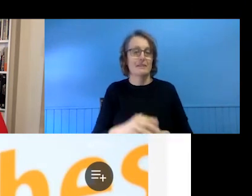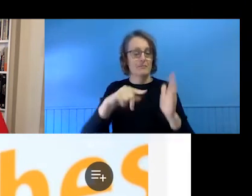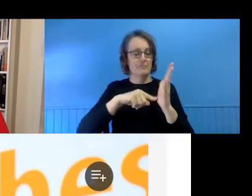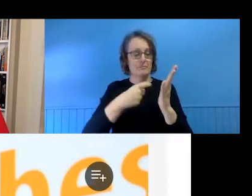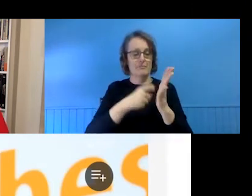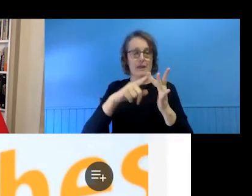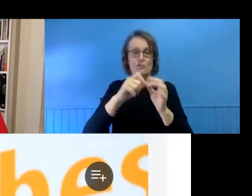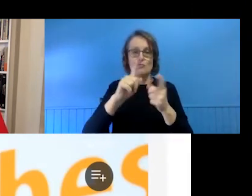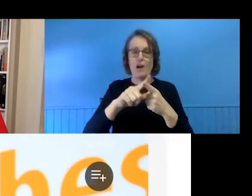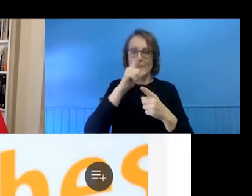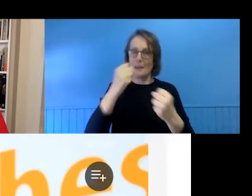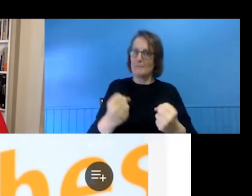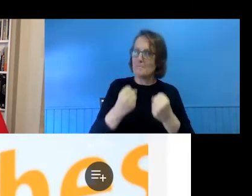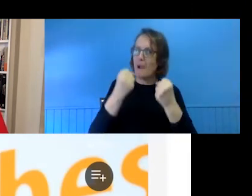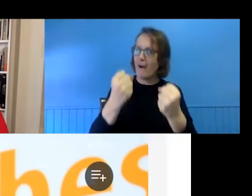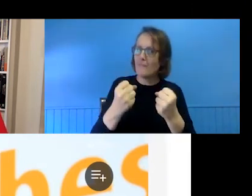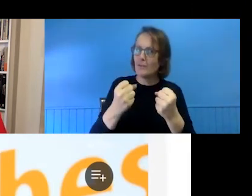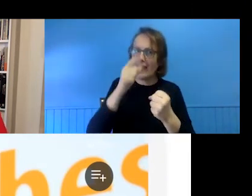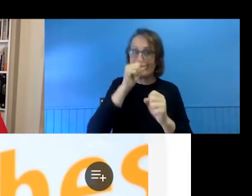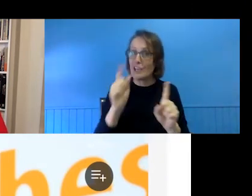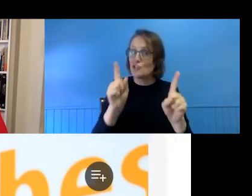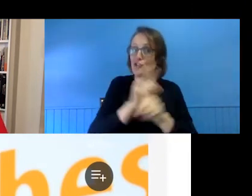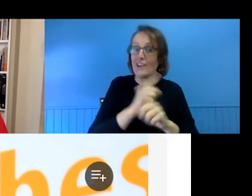actually start to effect change. I think it's really empowering and I